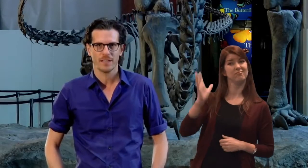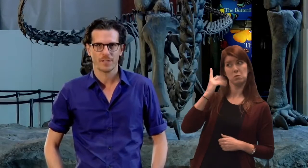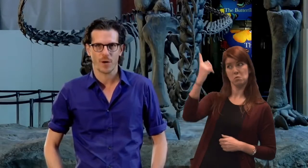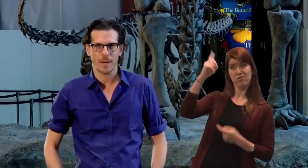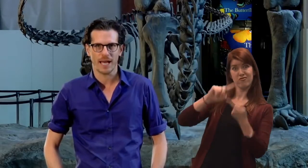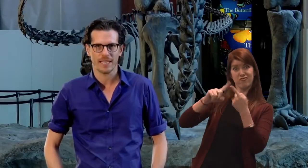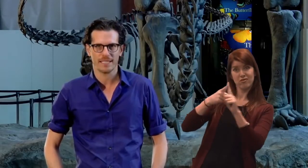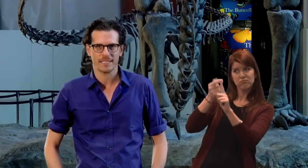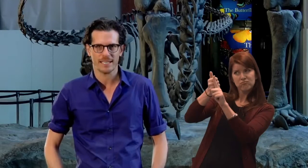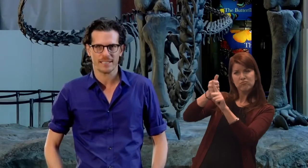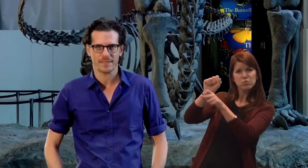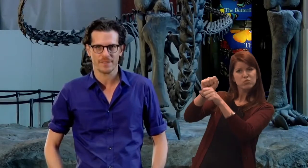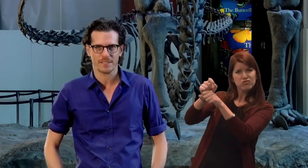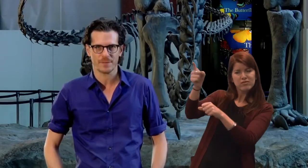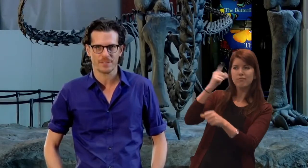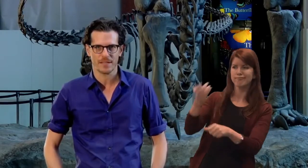to go behind the scenes of this museum.